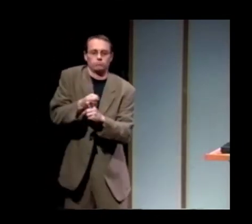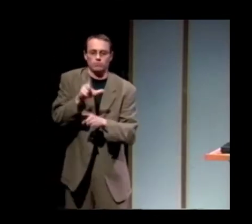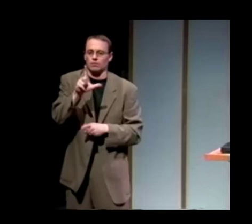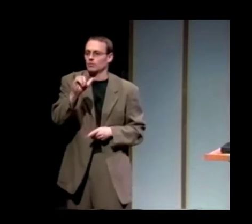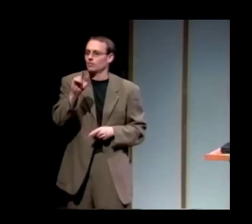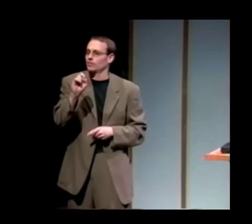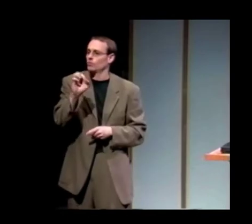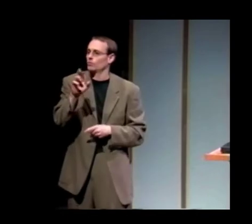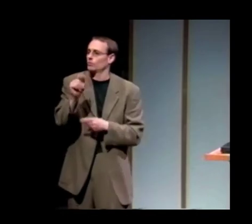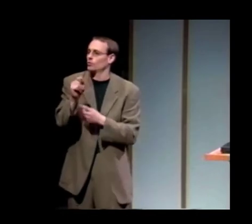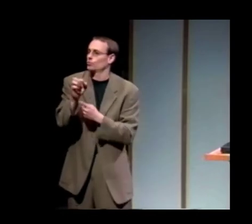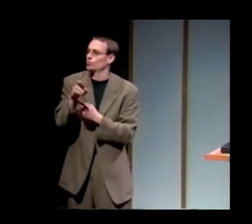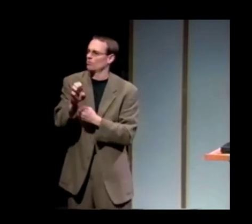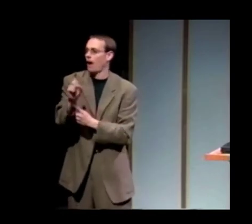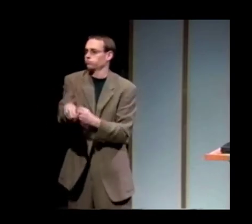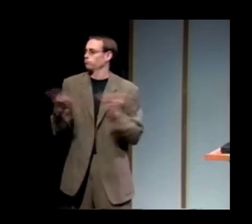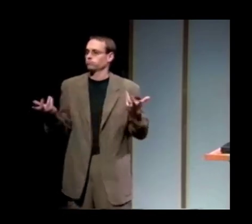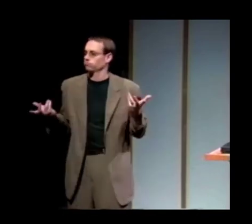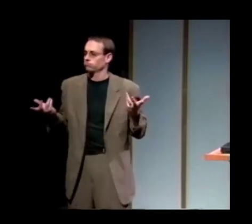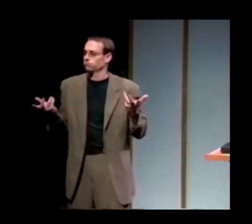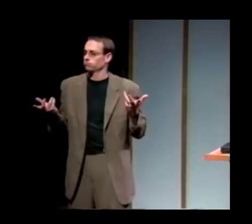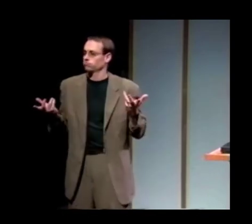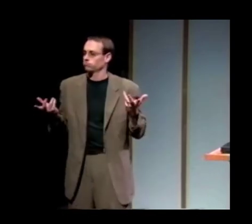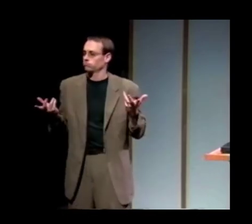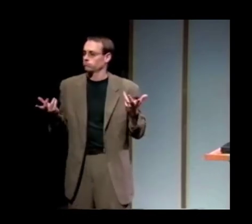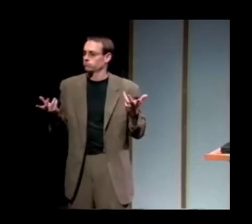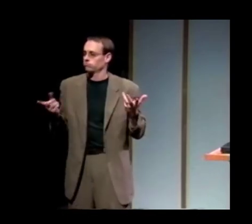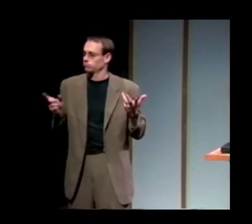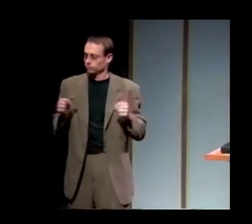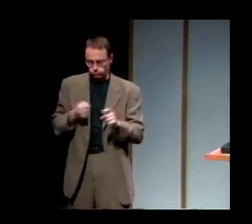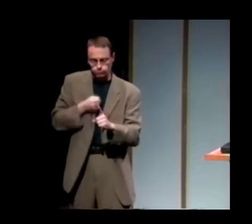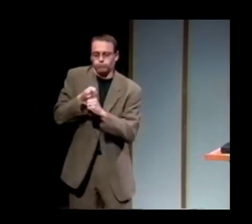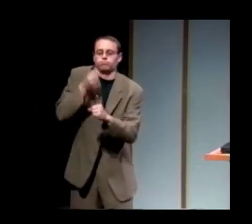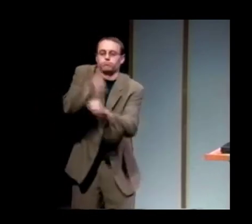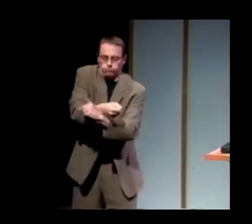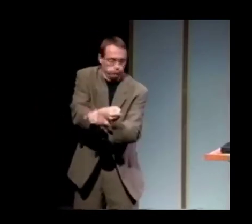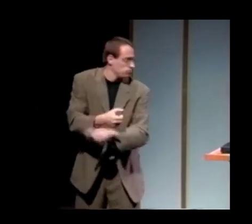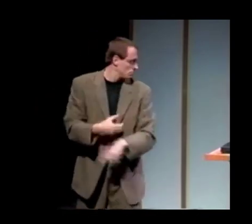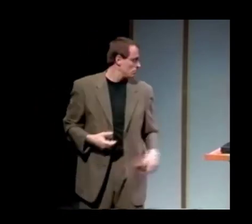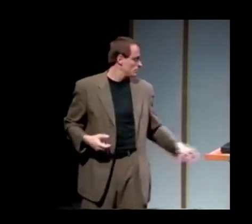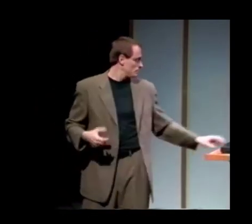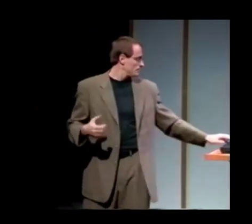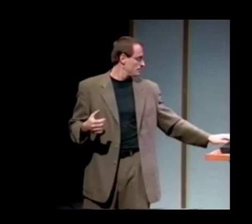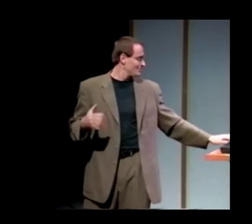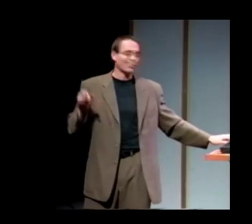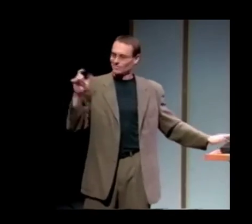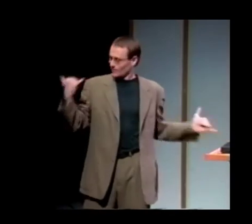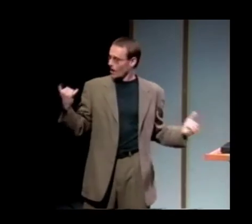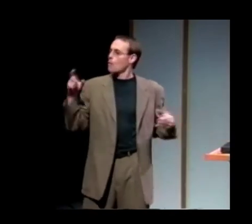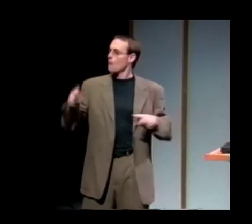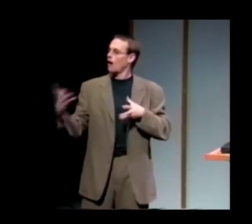IT HAD TO BE EXPANDED. IT HAD TO-- SO THERE WERE AFTERSHOCKS ABOUT THAT.